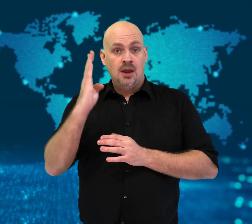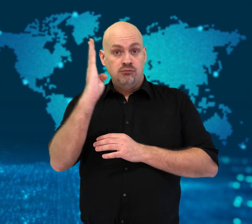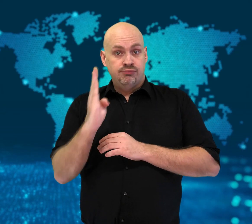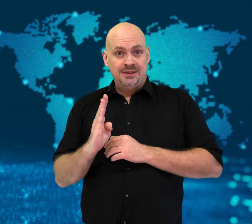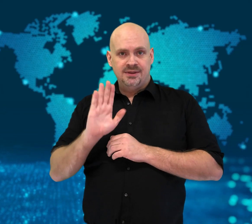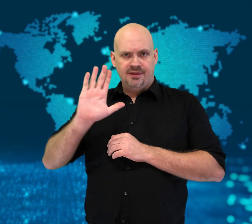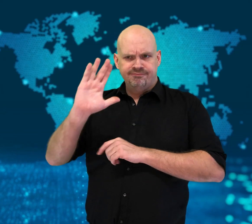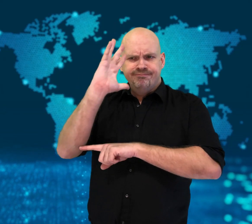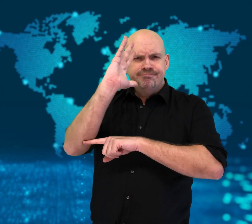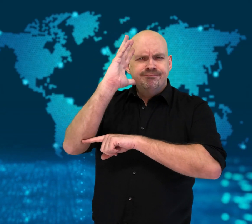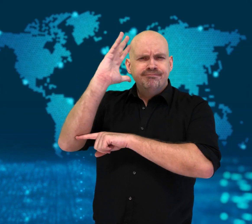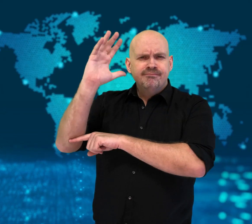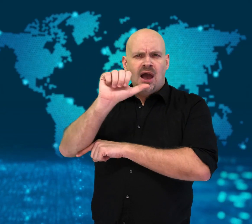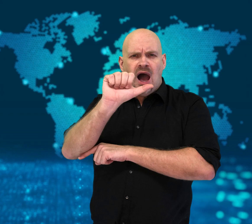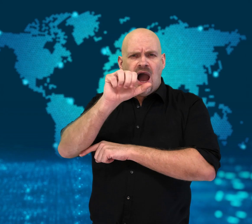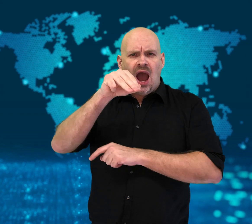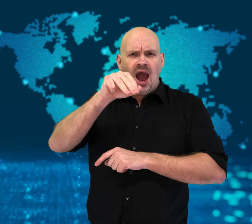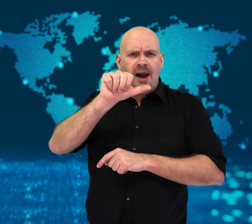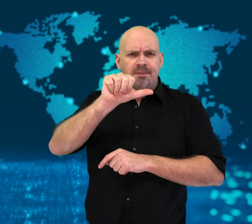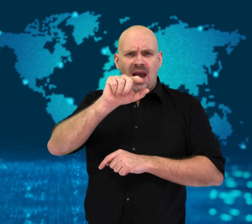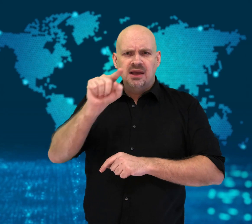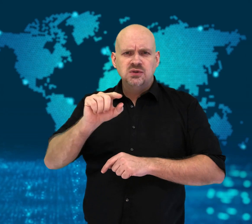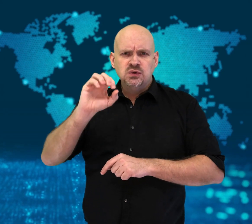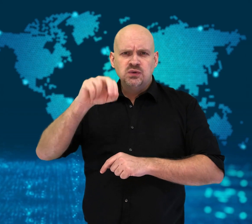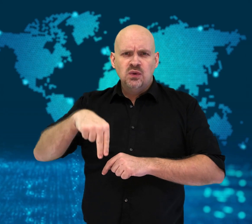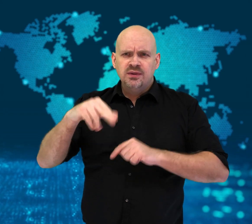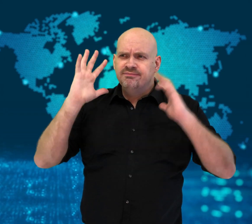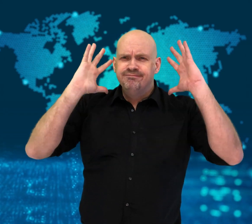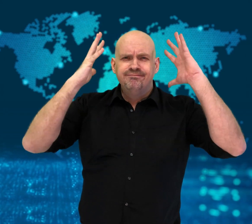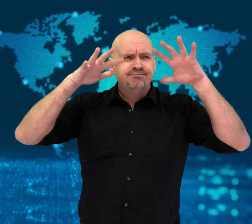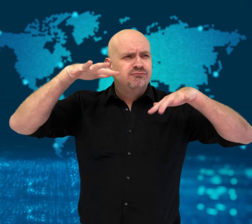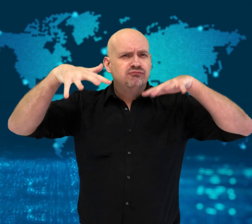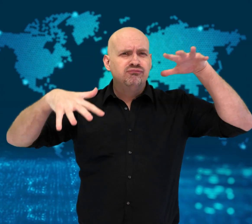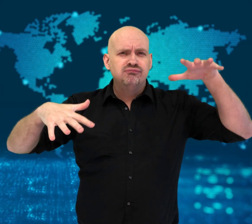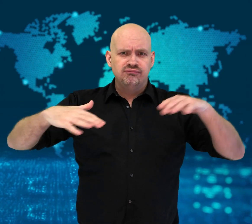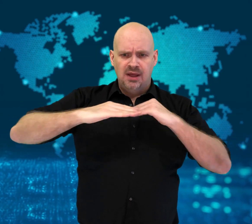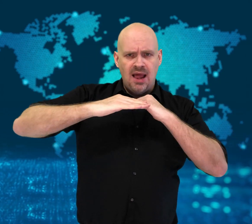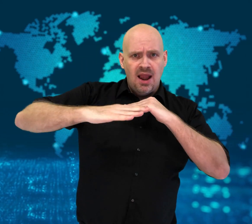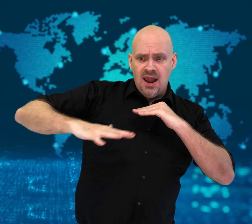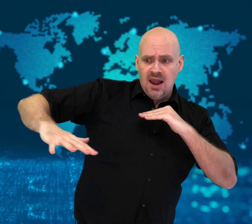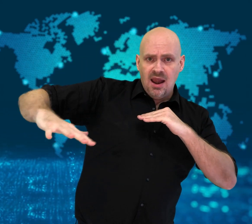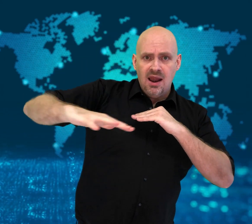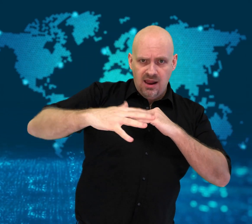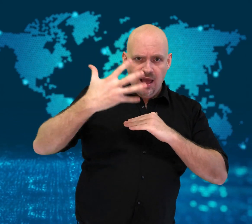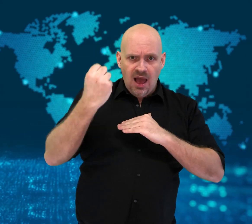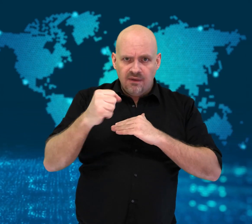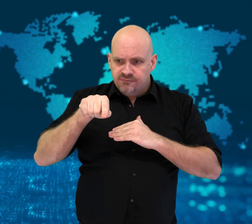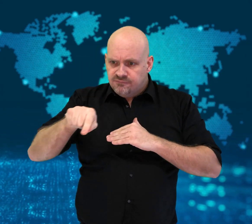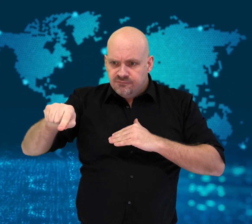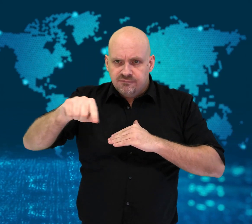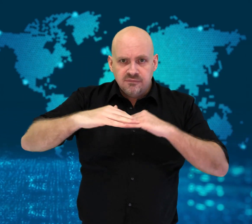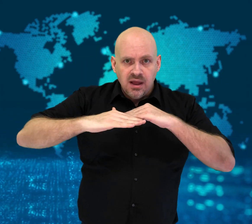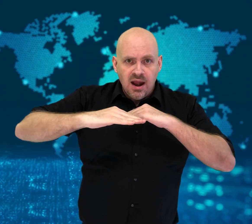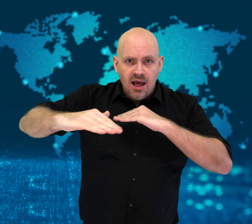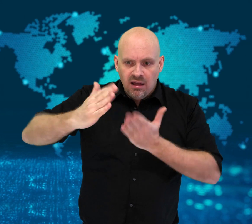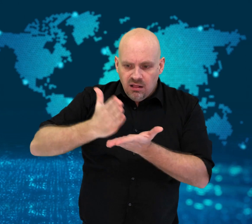[Gavin]: Parts of the Amazon rainforest are being sold illegally